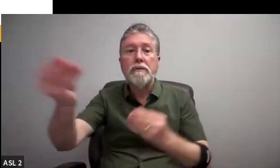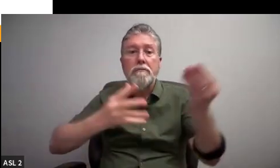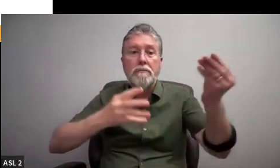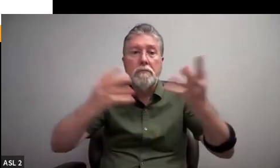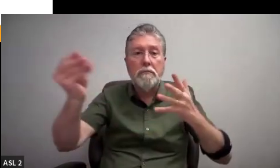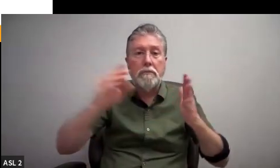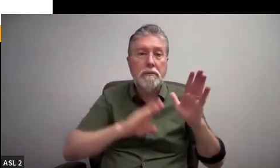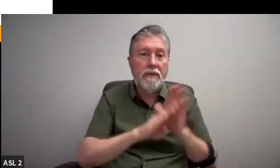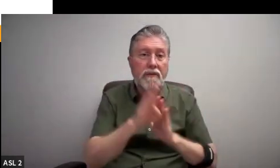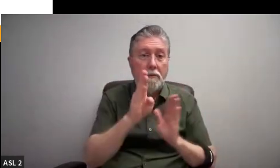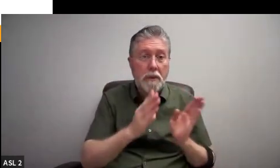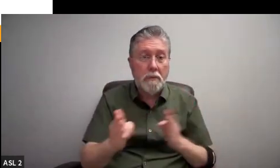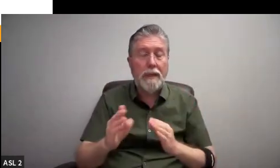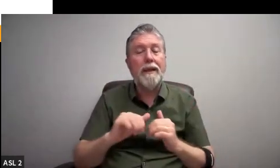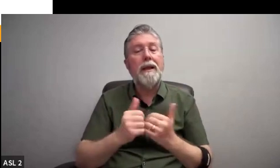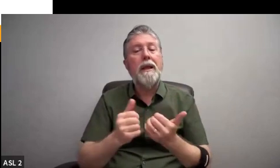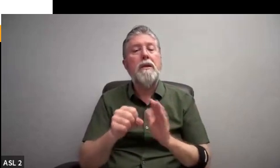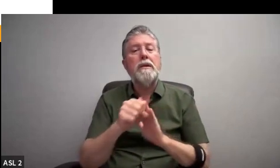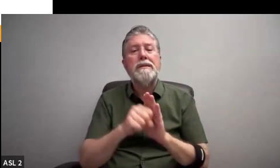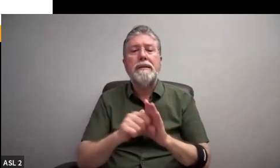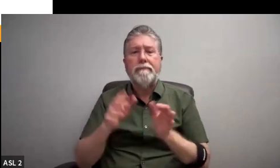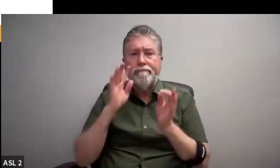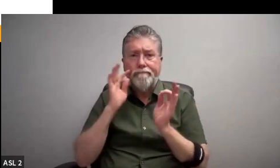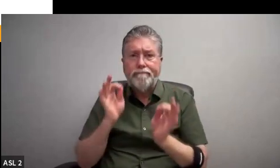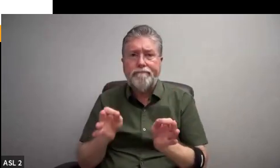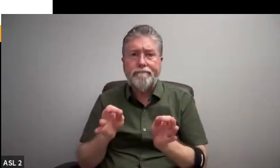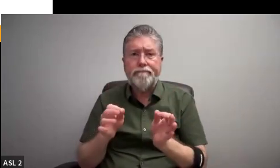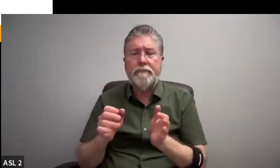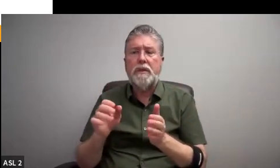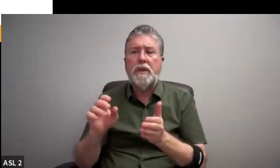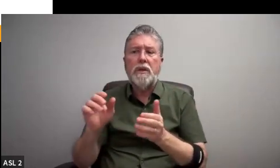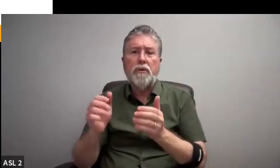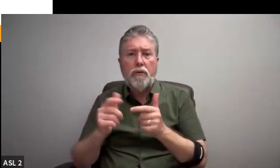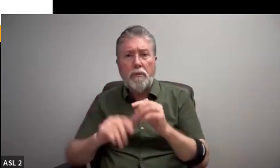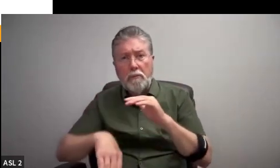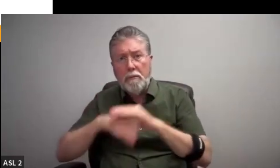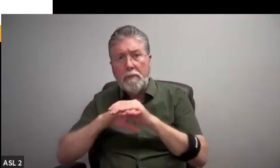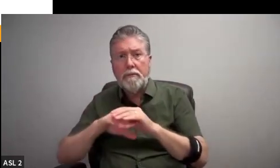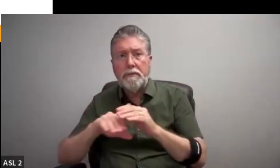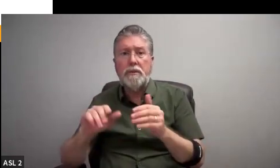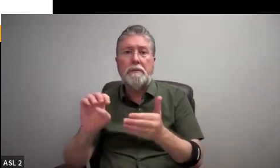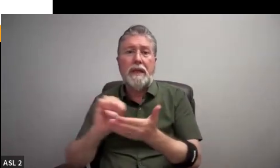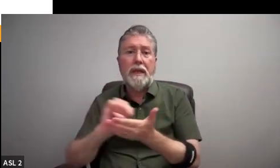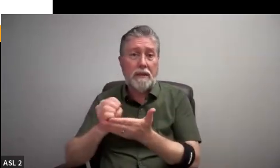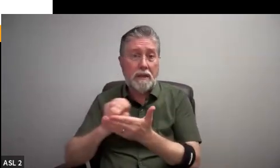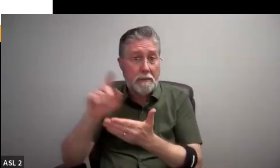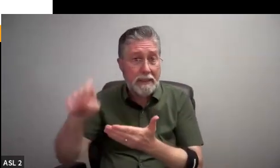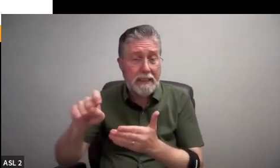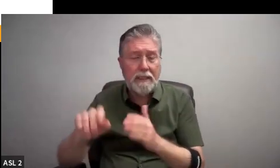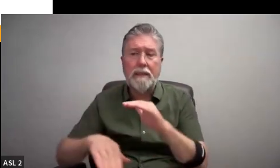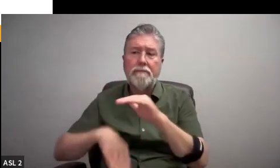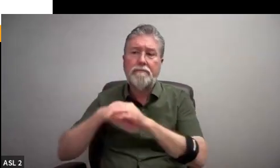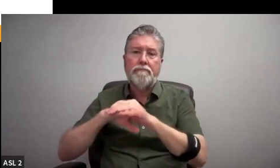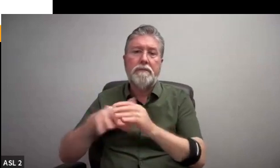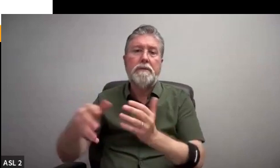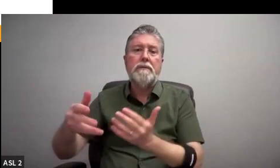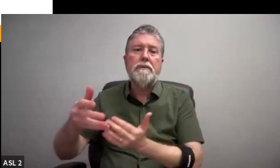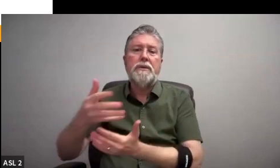how the state defines greatest economic need and greatest social need. Stewardship and oversight.